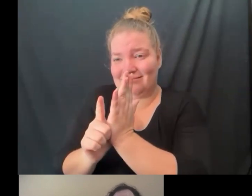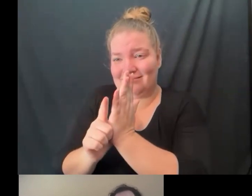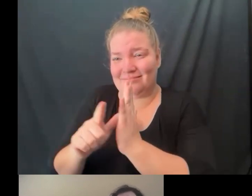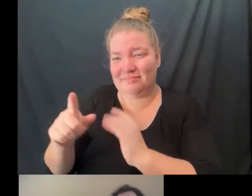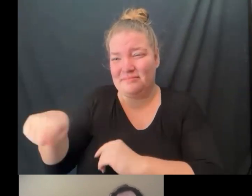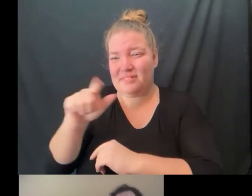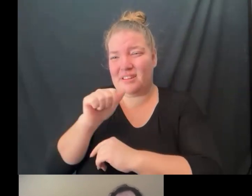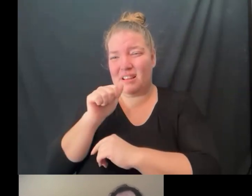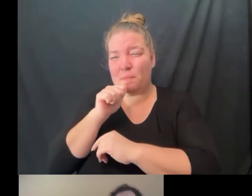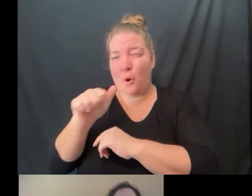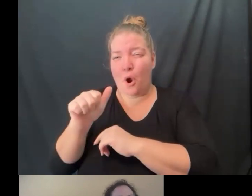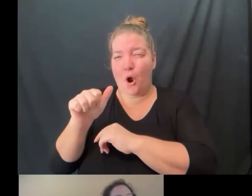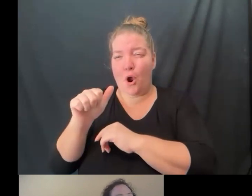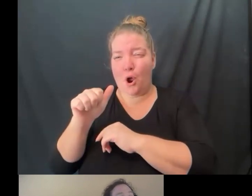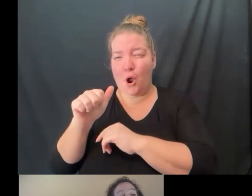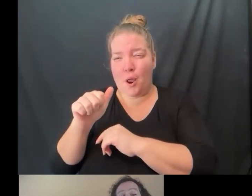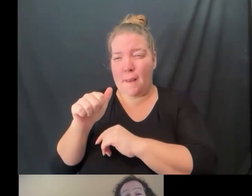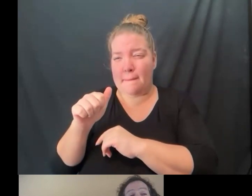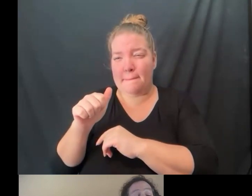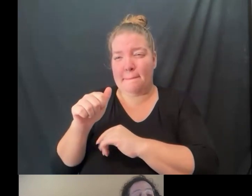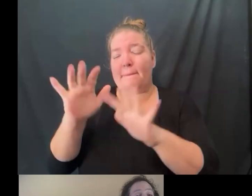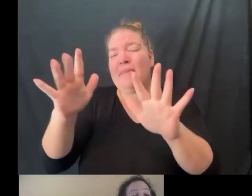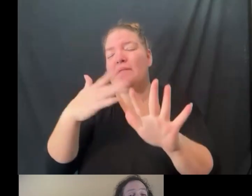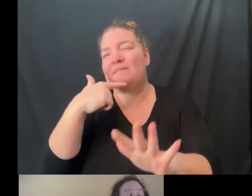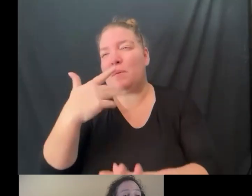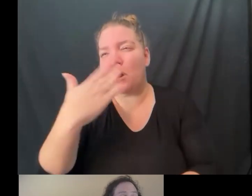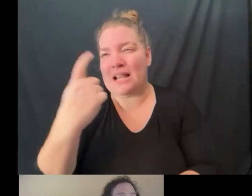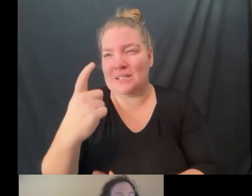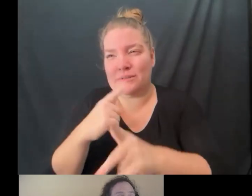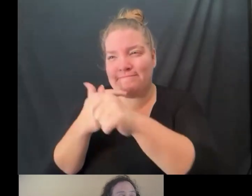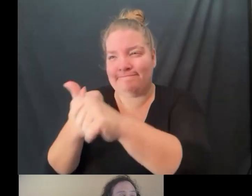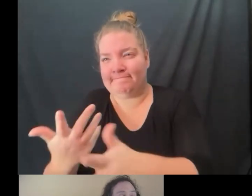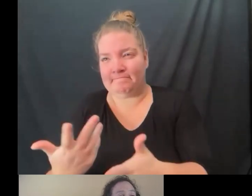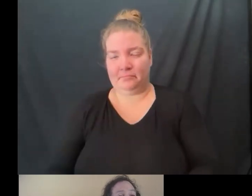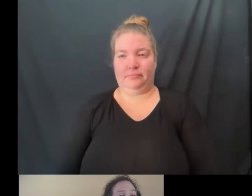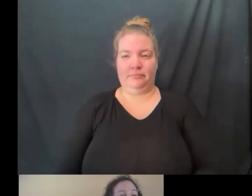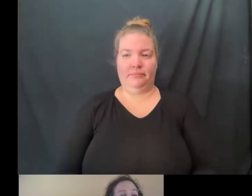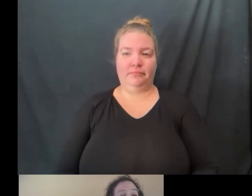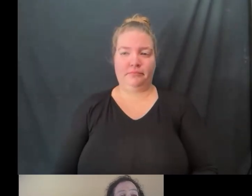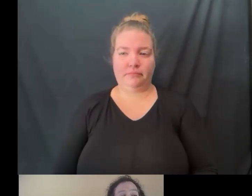Or are we breaking the law? OK, this is just the kind of questions we should be asking ourselves. So Sherri, let me break this down.